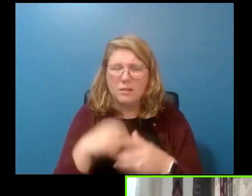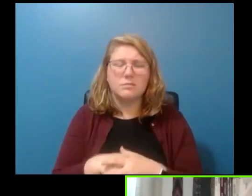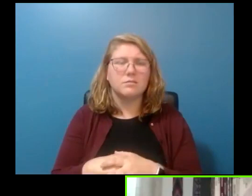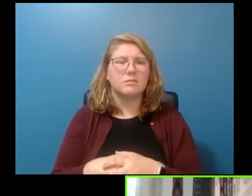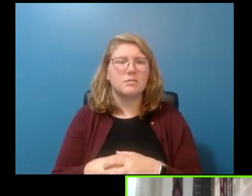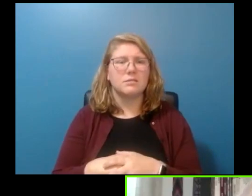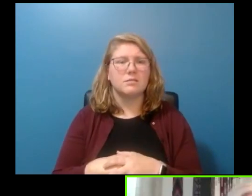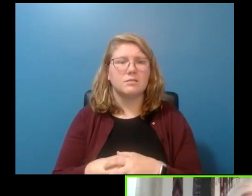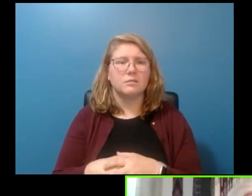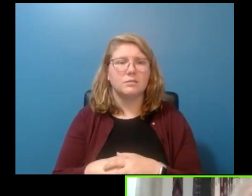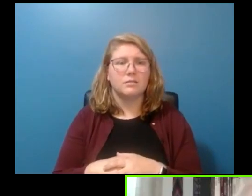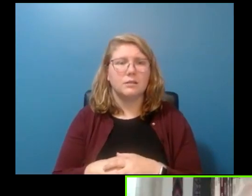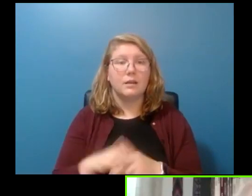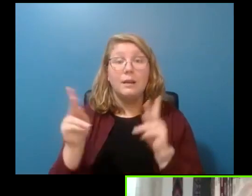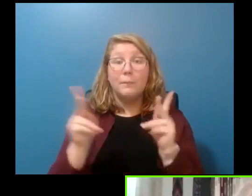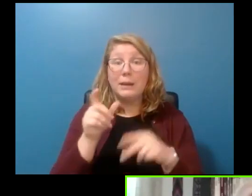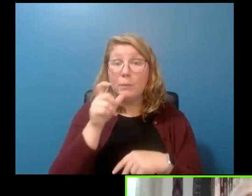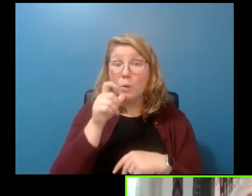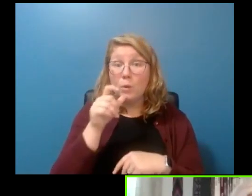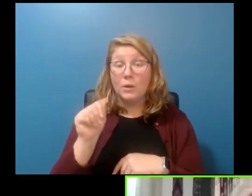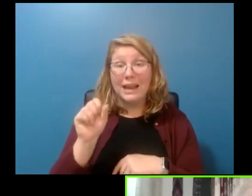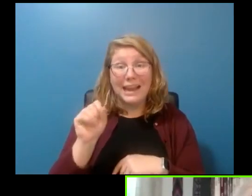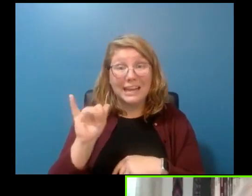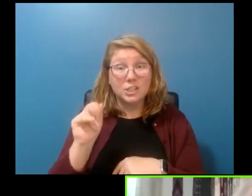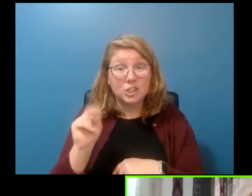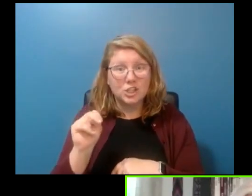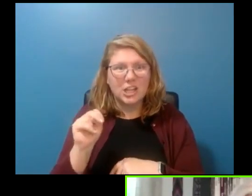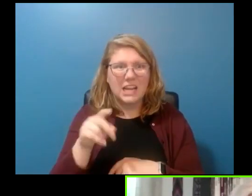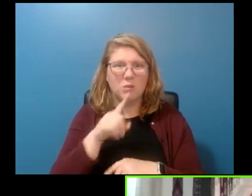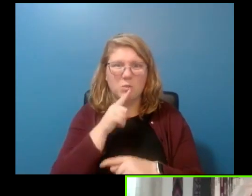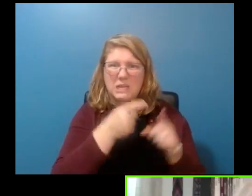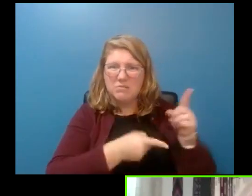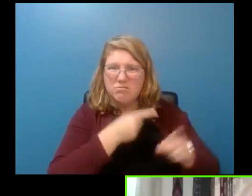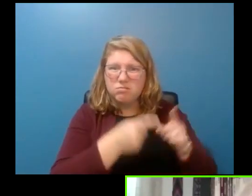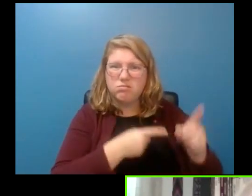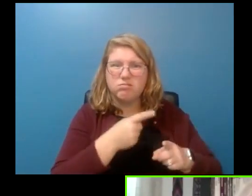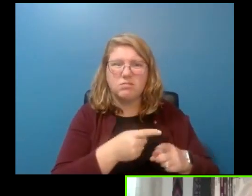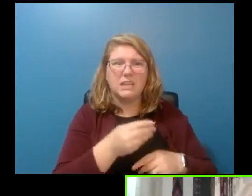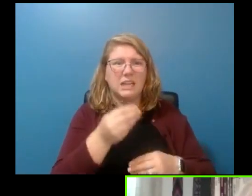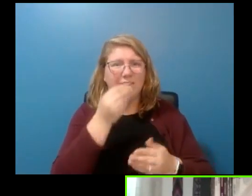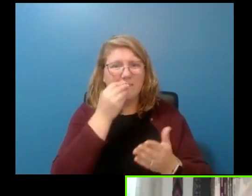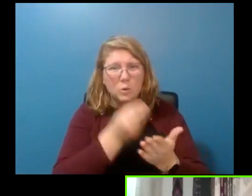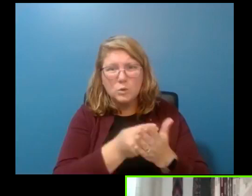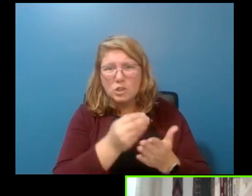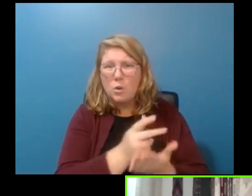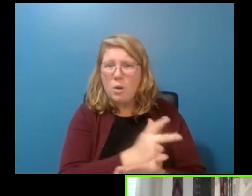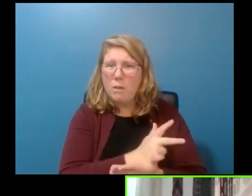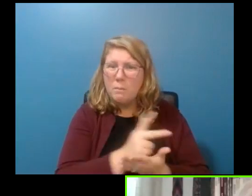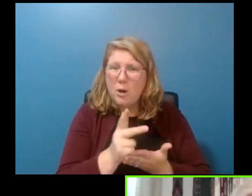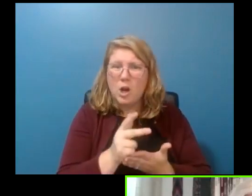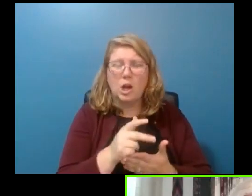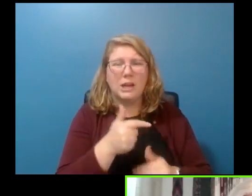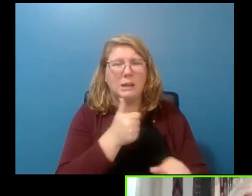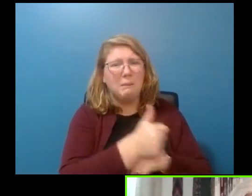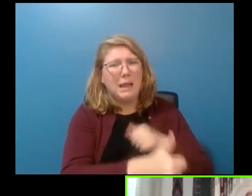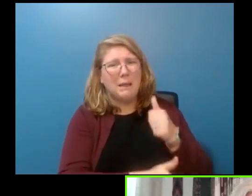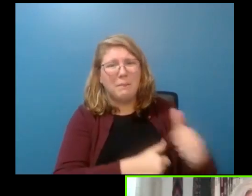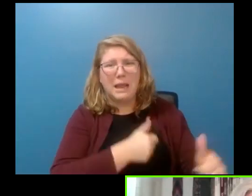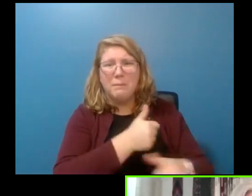If you didn't have a large home, you had two parents or two adults trying to work from the